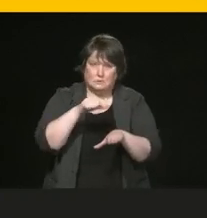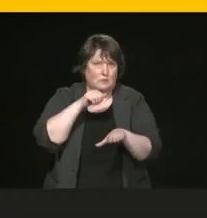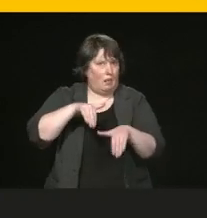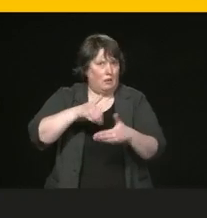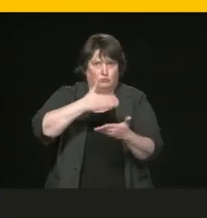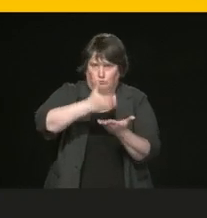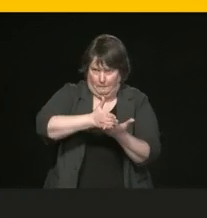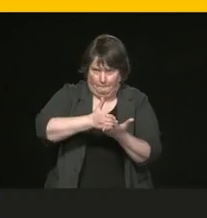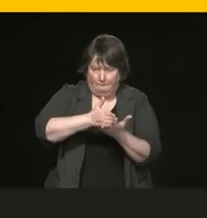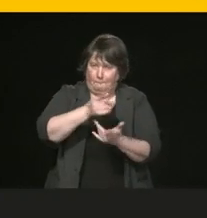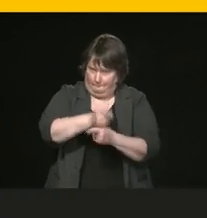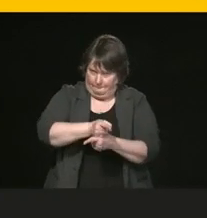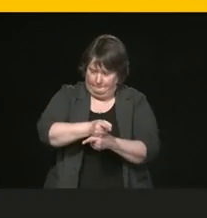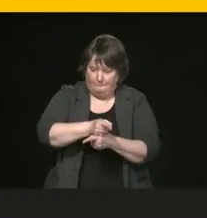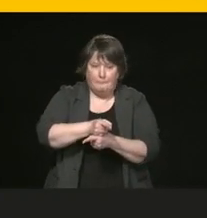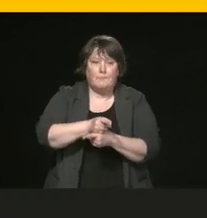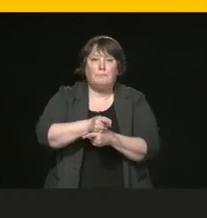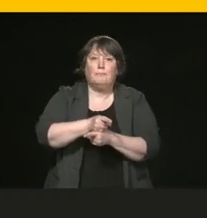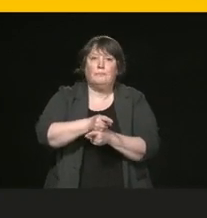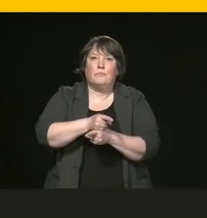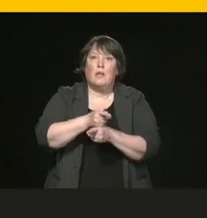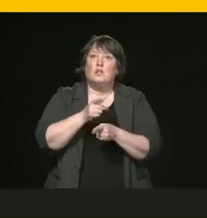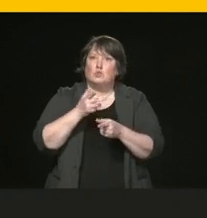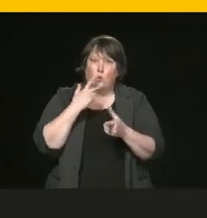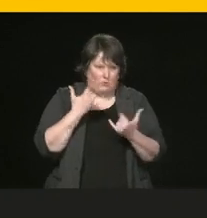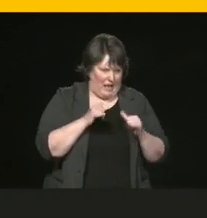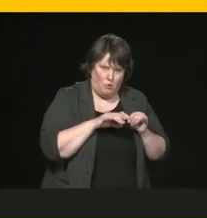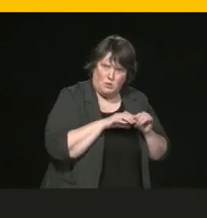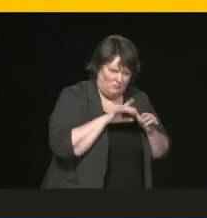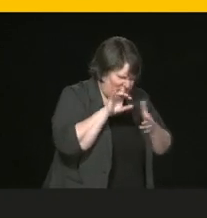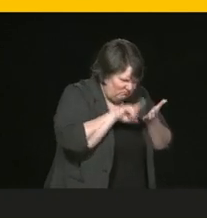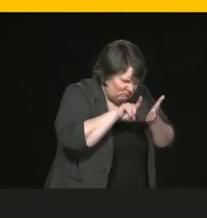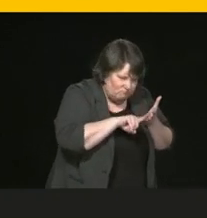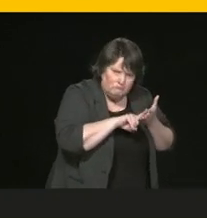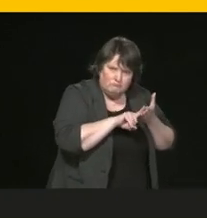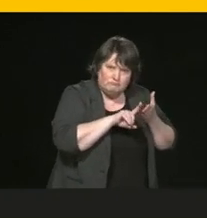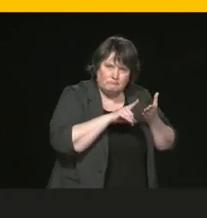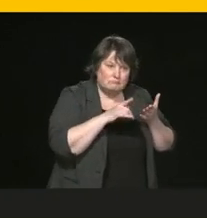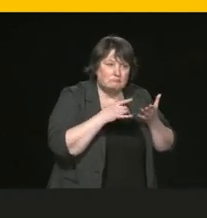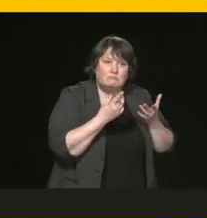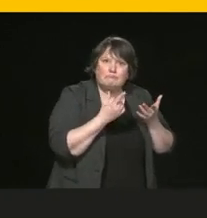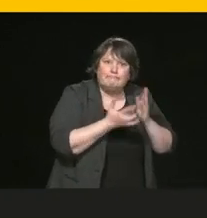THE VIRUS AND WE'RE ALSO